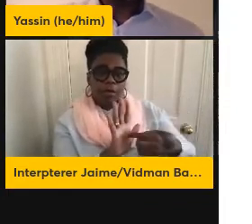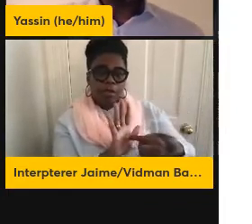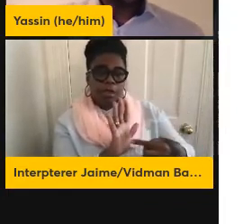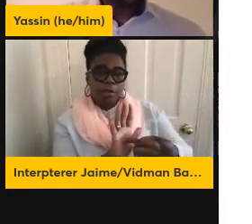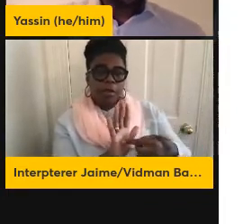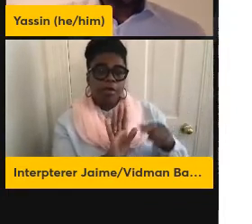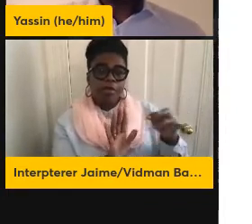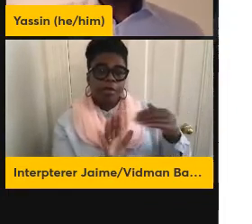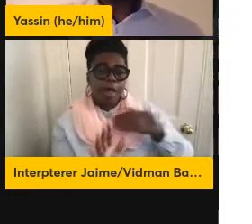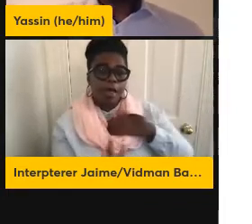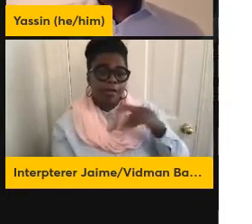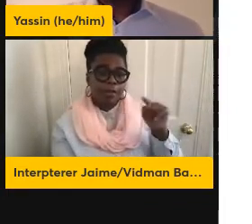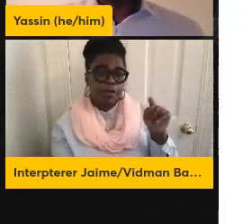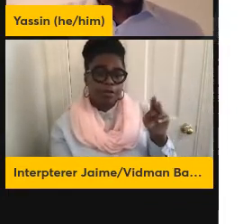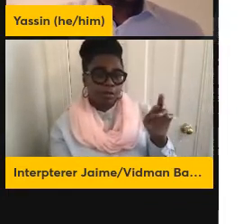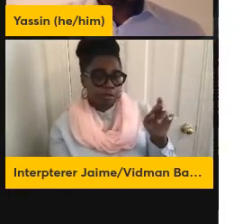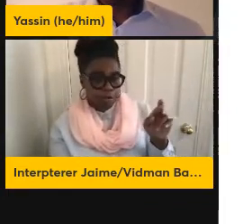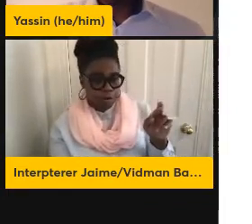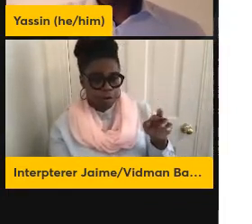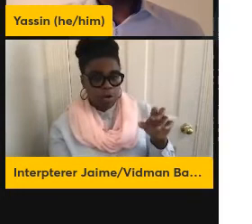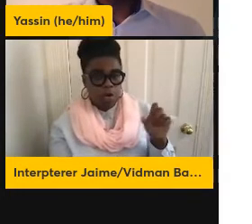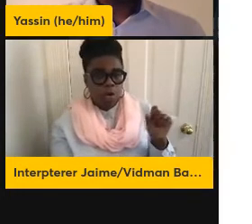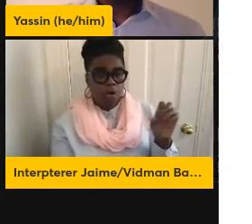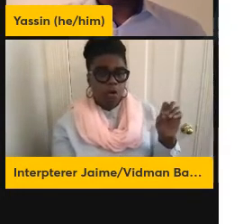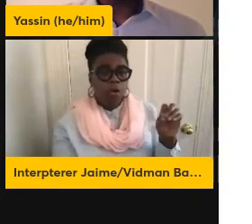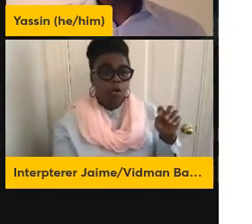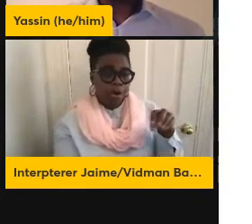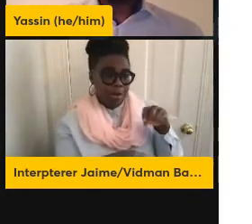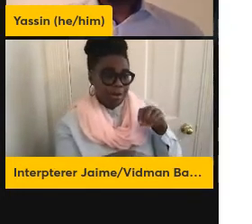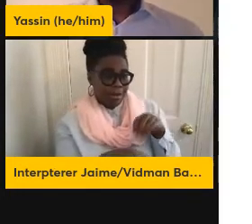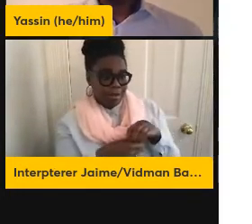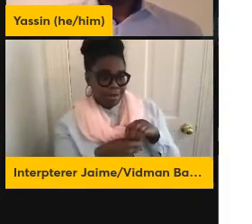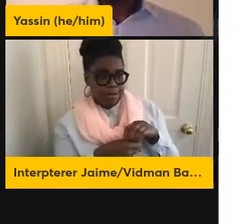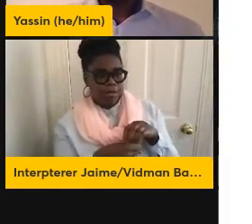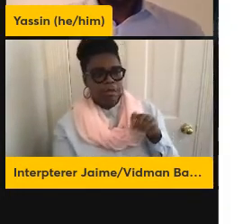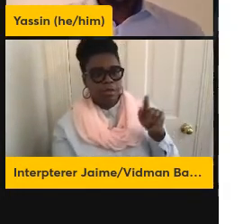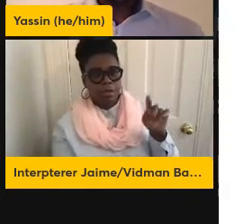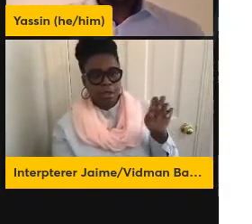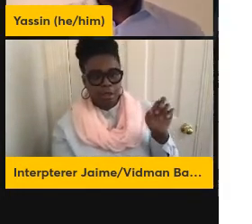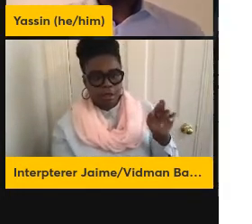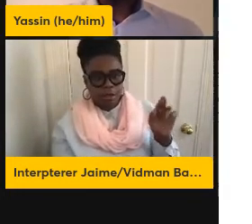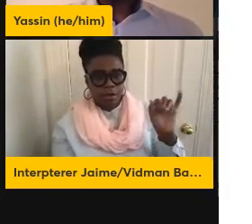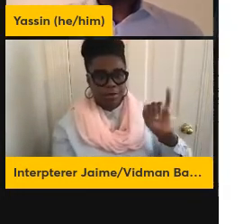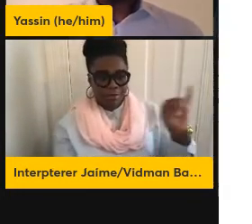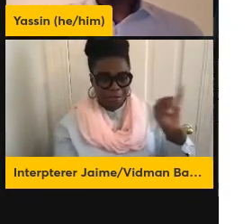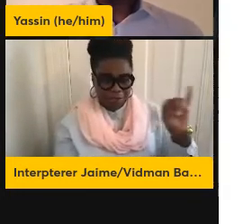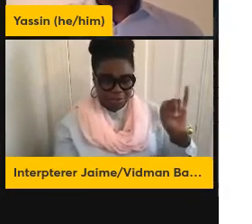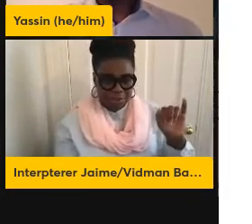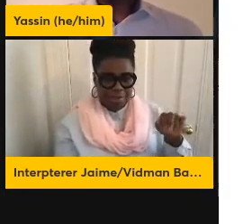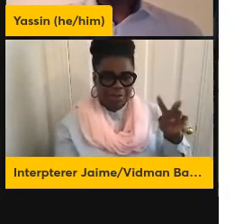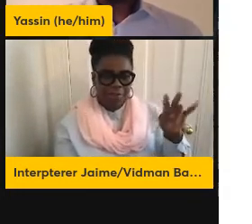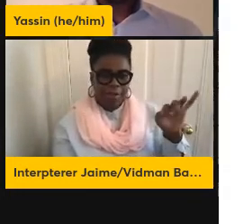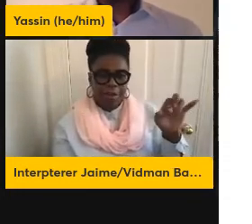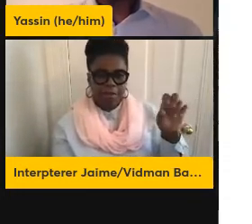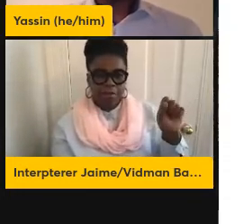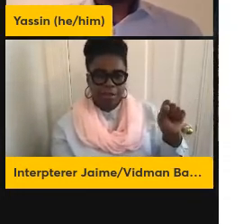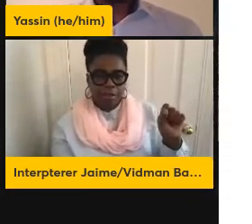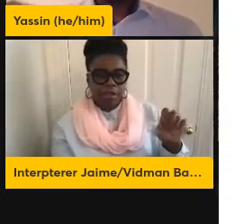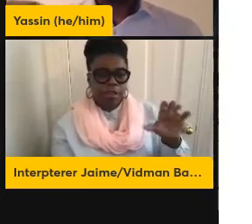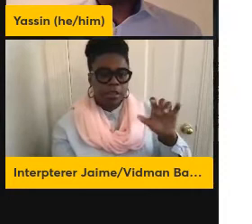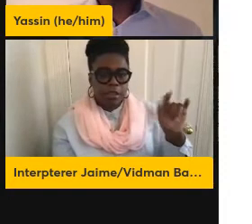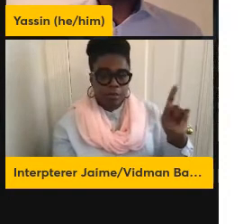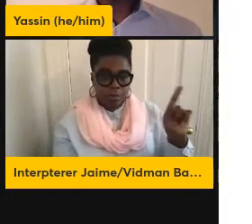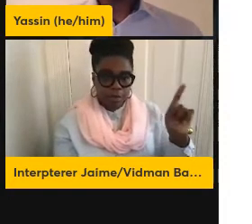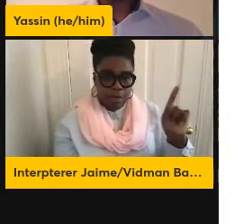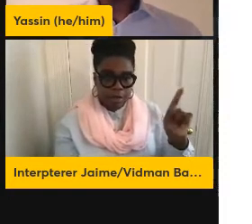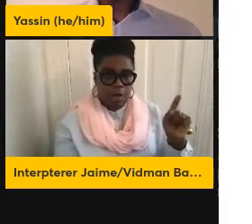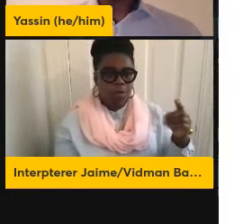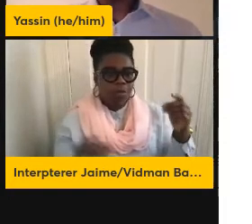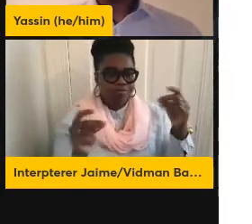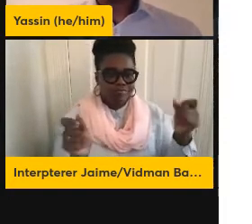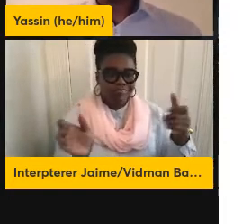tumor, or if you have an intracellular infection like a virus infection, then ILC ones will act very rapidly and produce huge